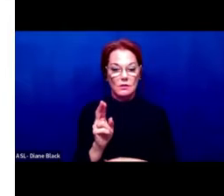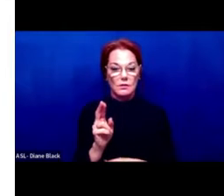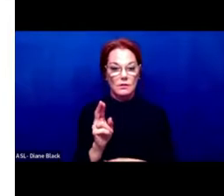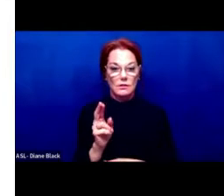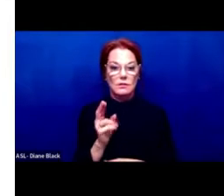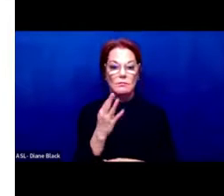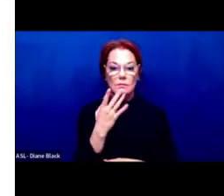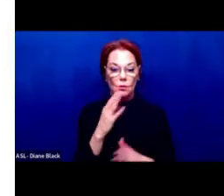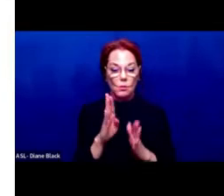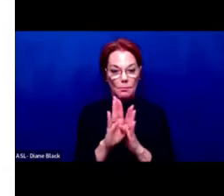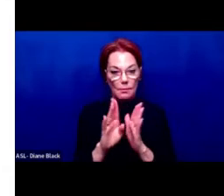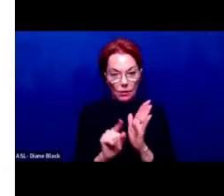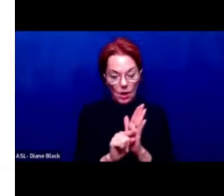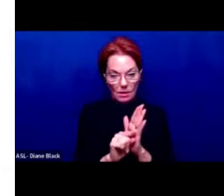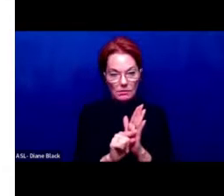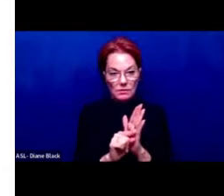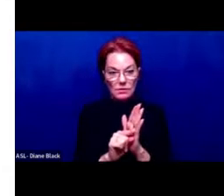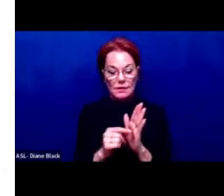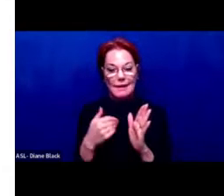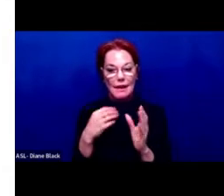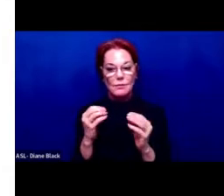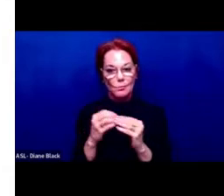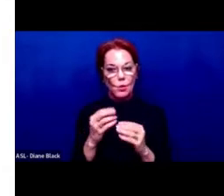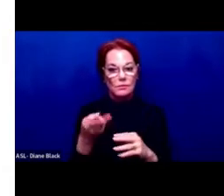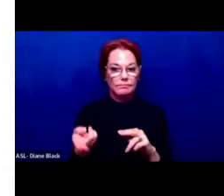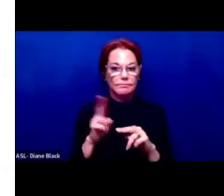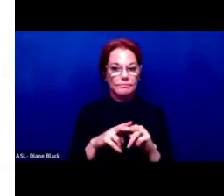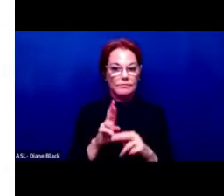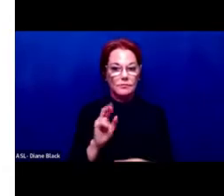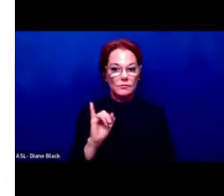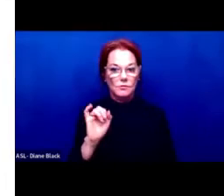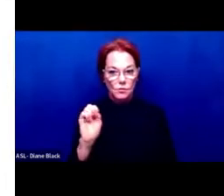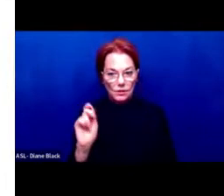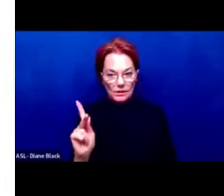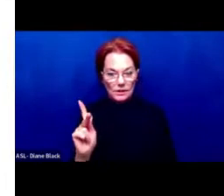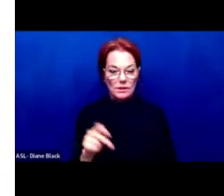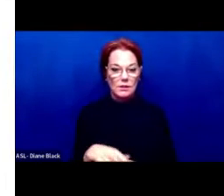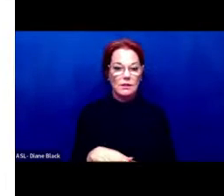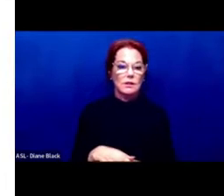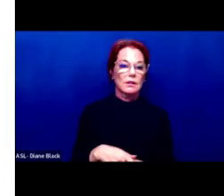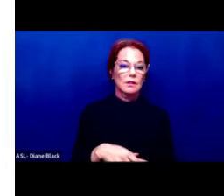backgrounds had an increased risk as well, that role of the primary care providers